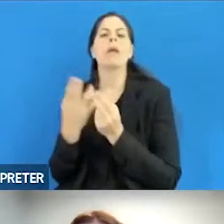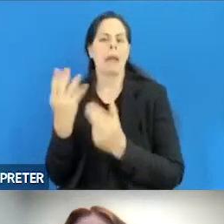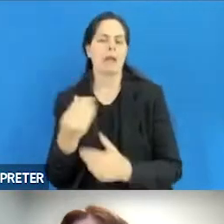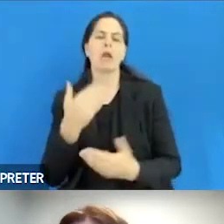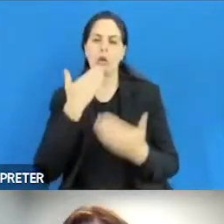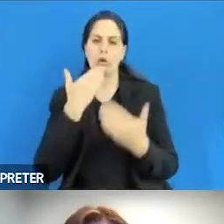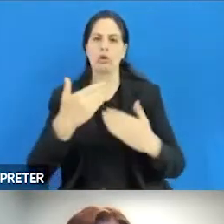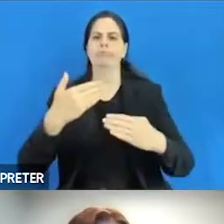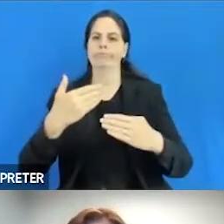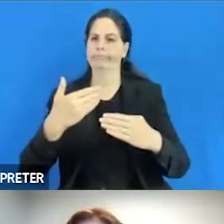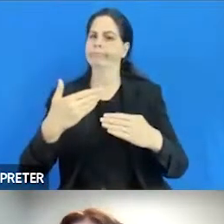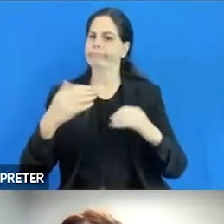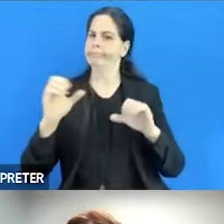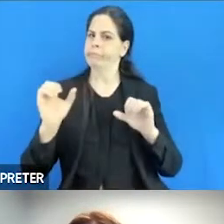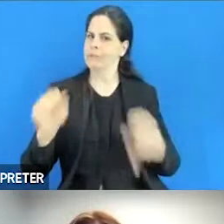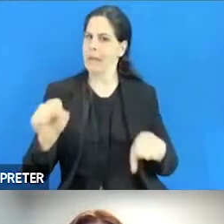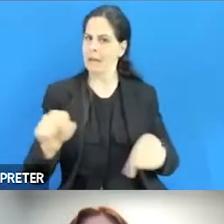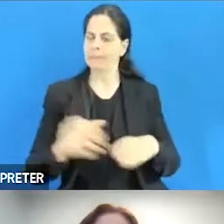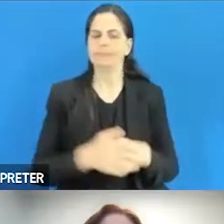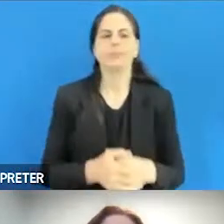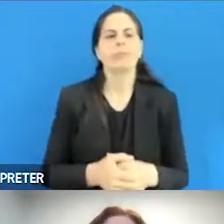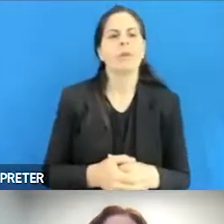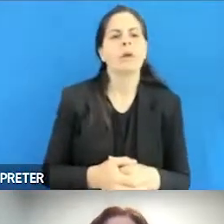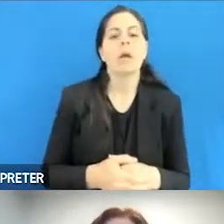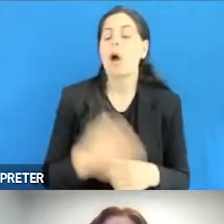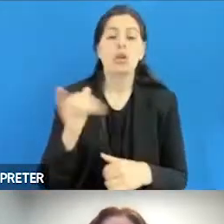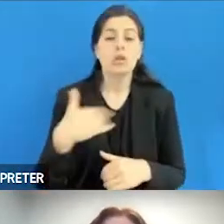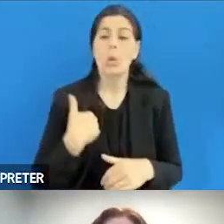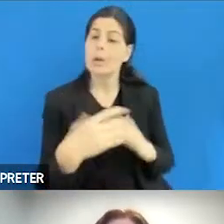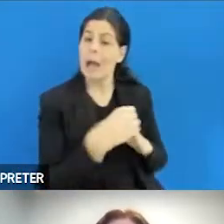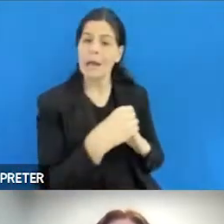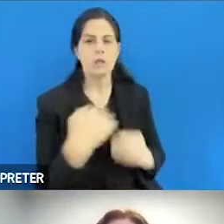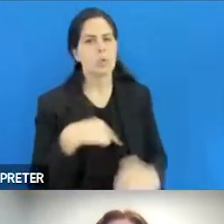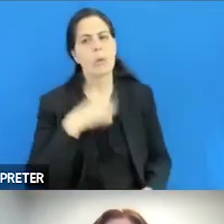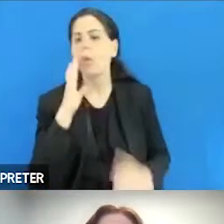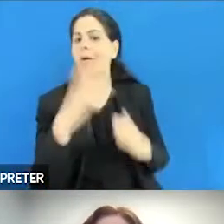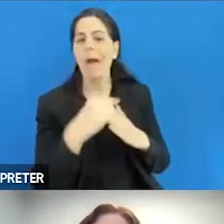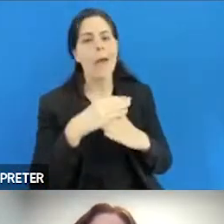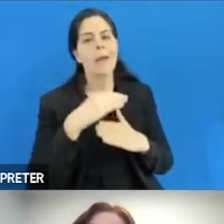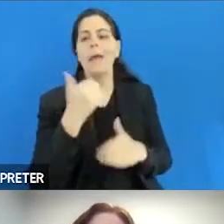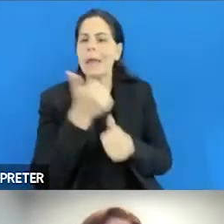You'll have staff support every step of the way. We are very focused on the needs of podcasters